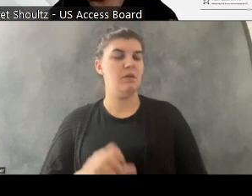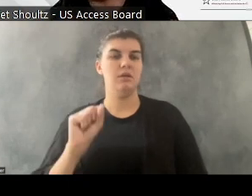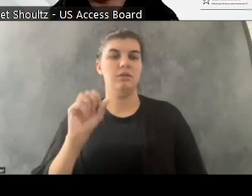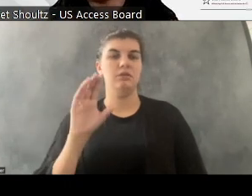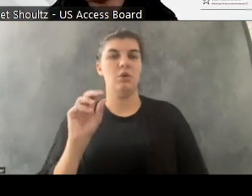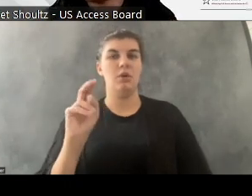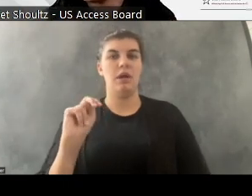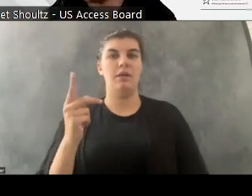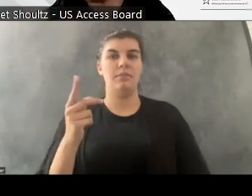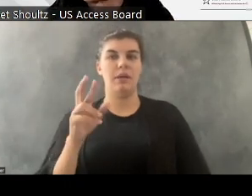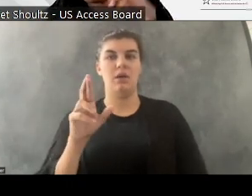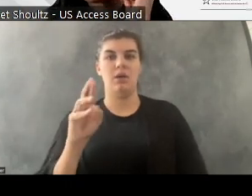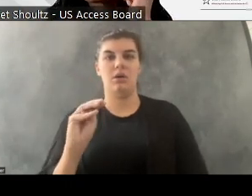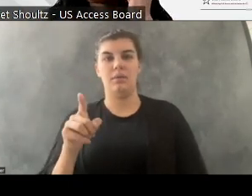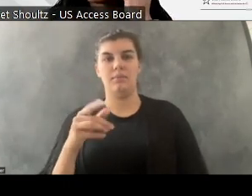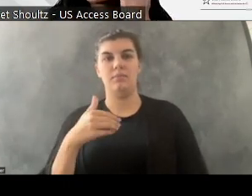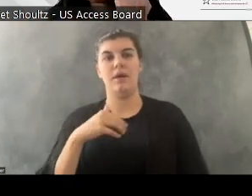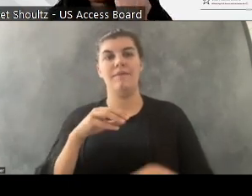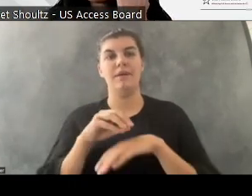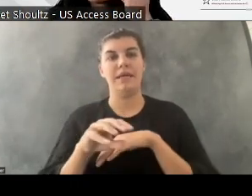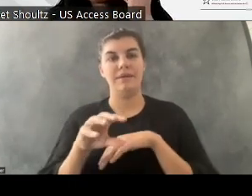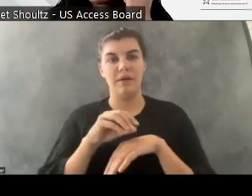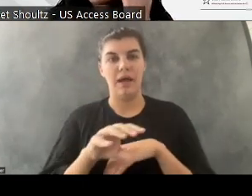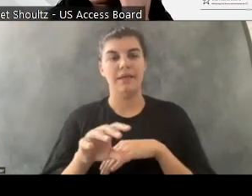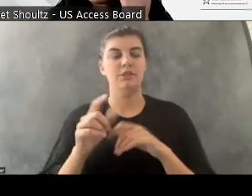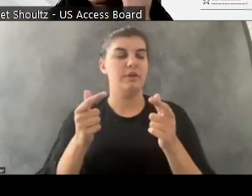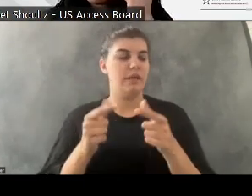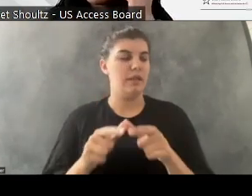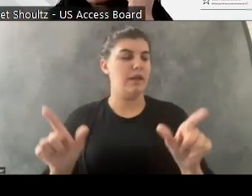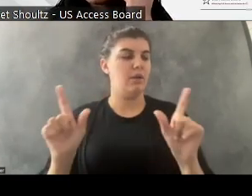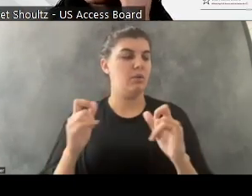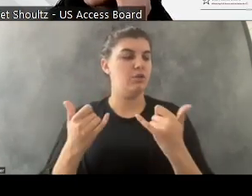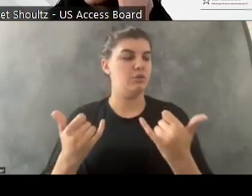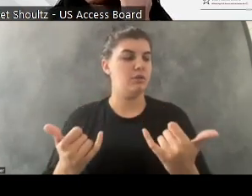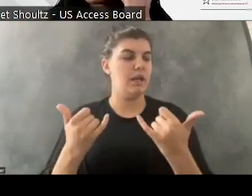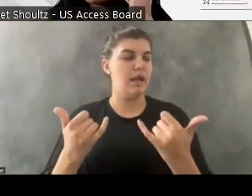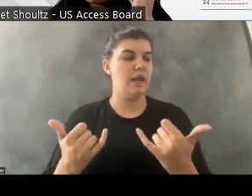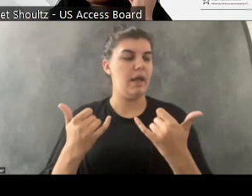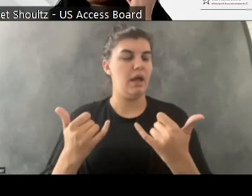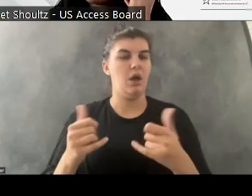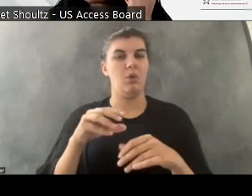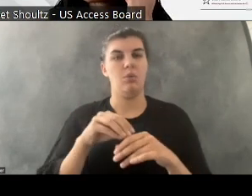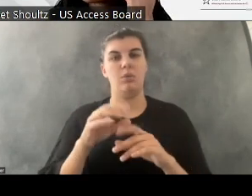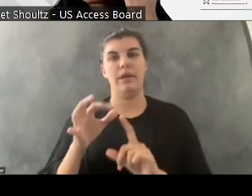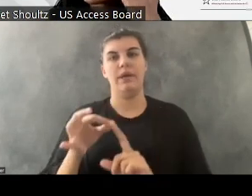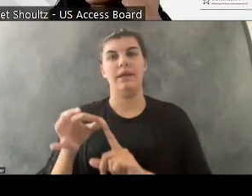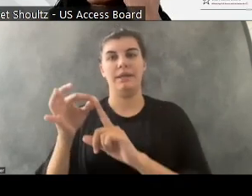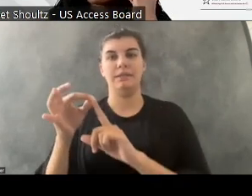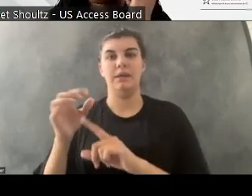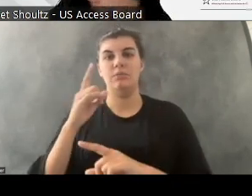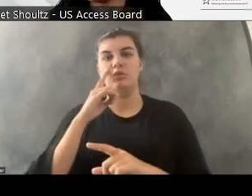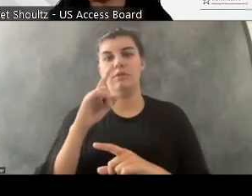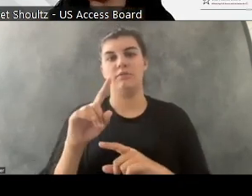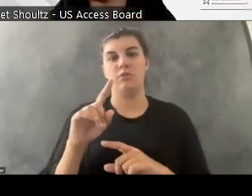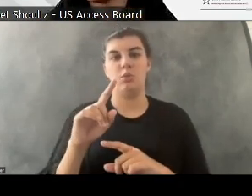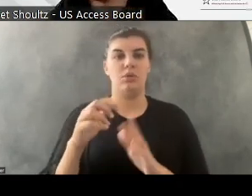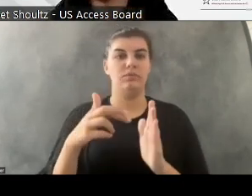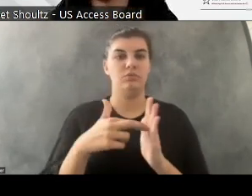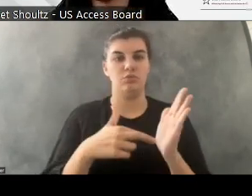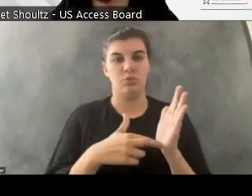So in the NPRM, we had advisory language that is now in an exception in a provision in final rule.